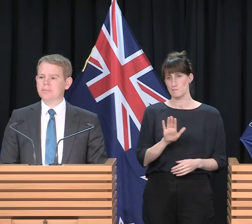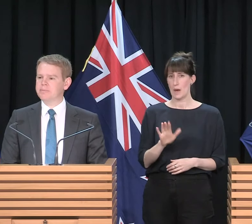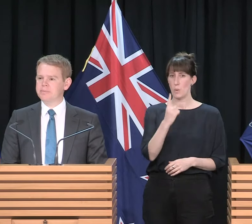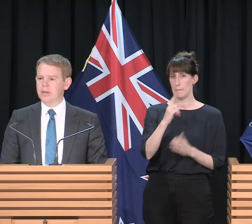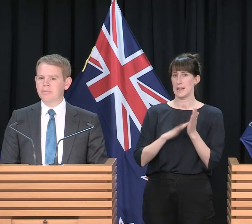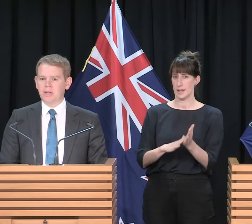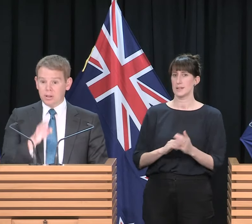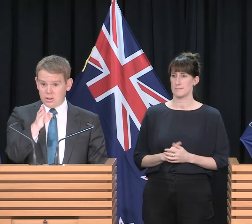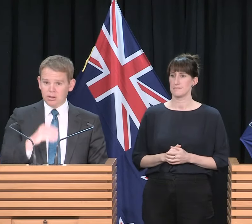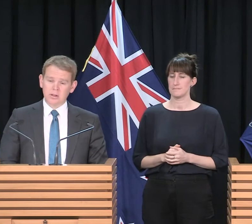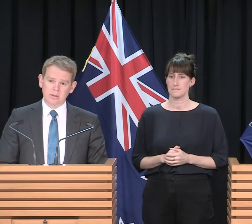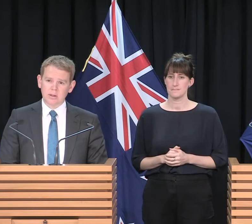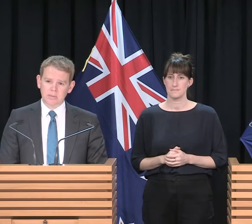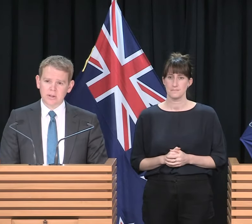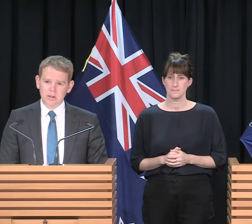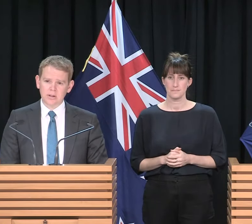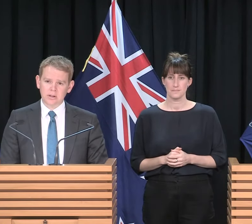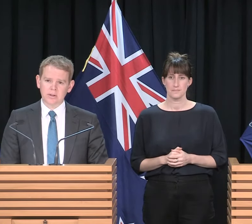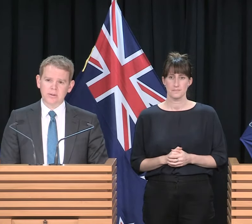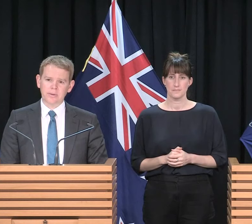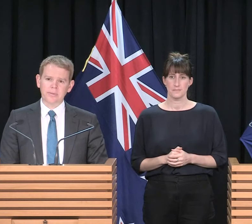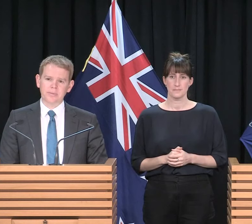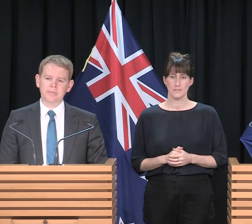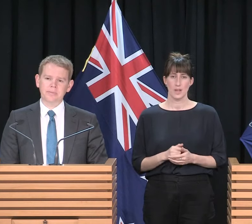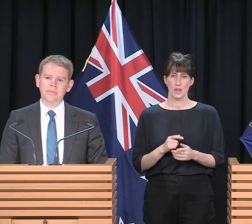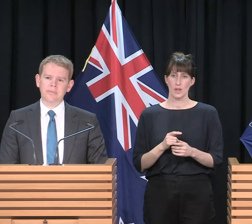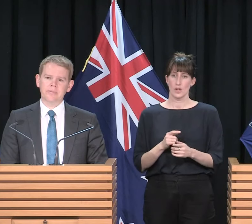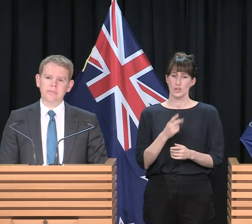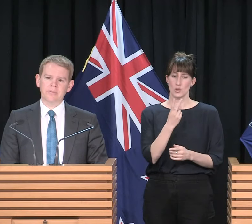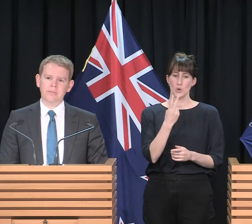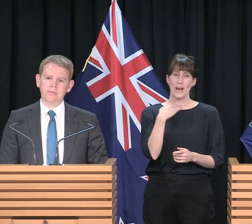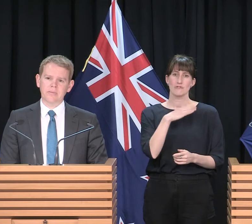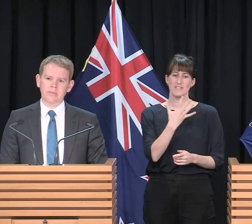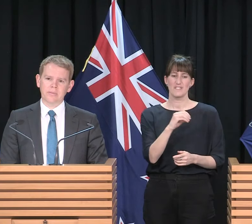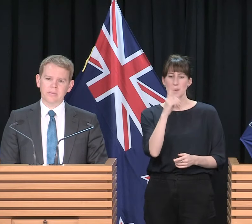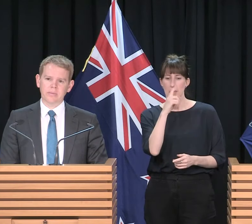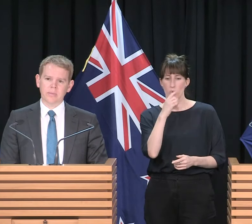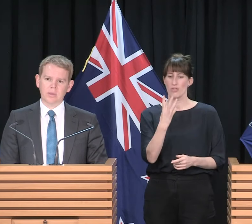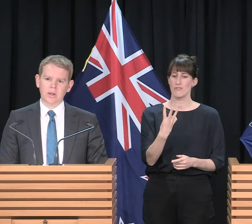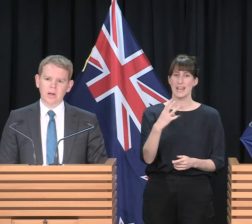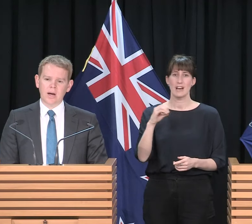masks to our overall tool box